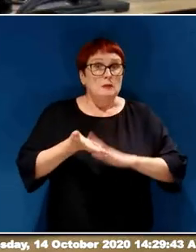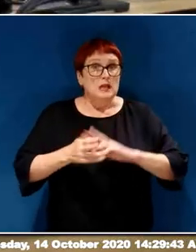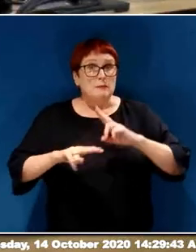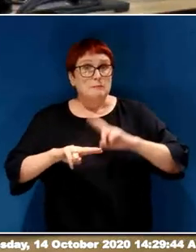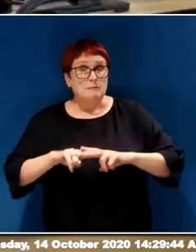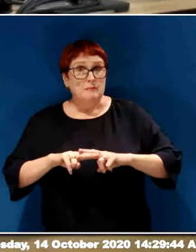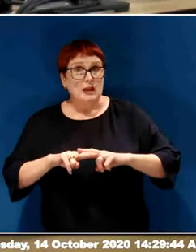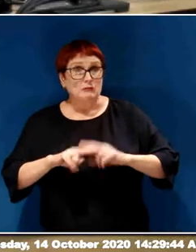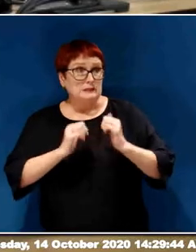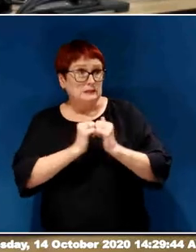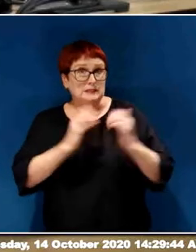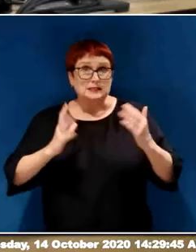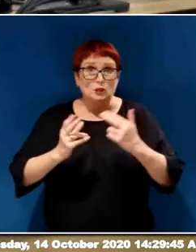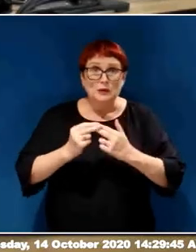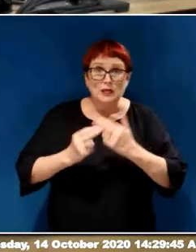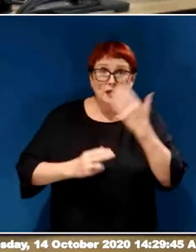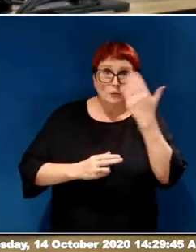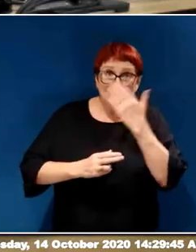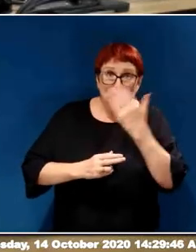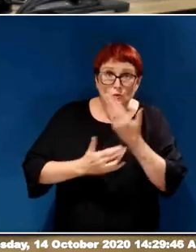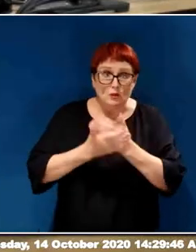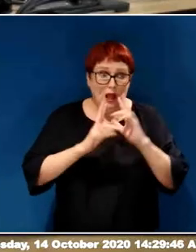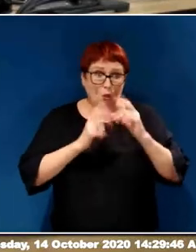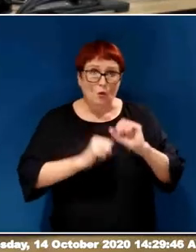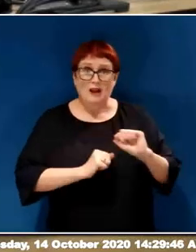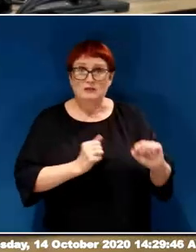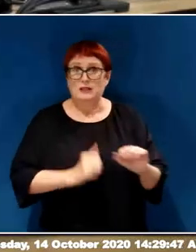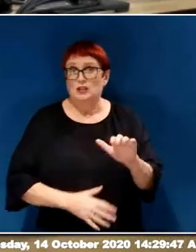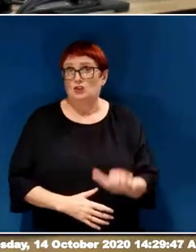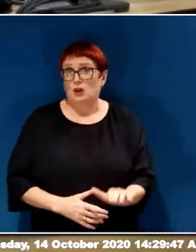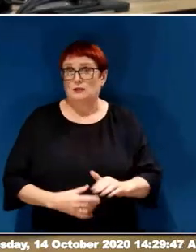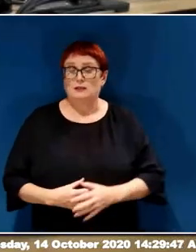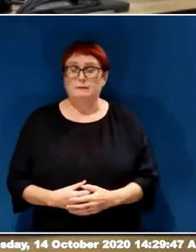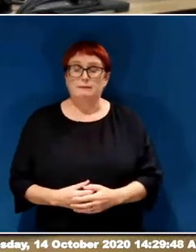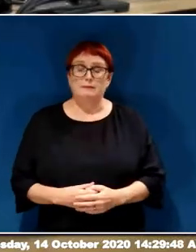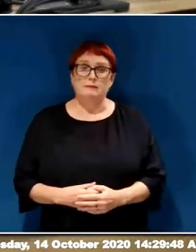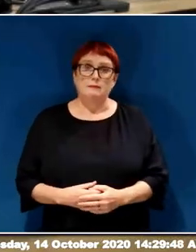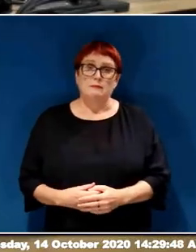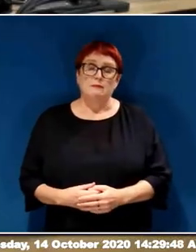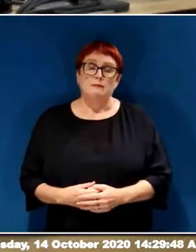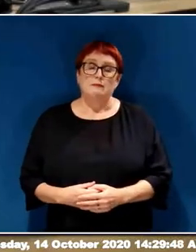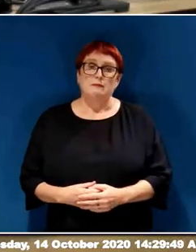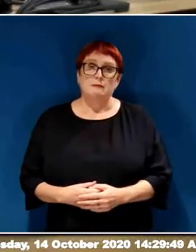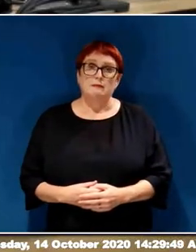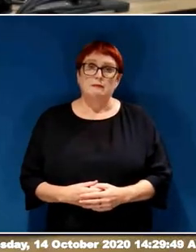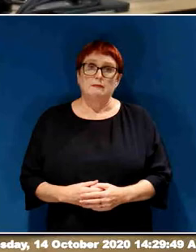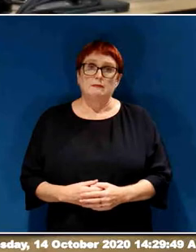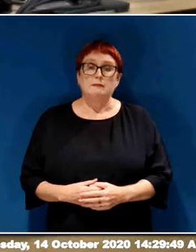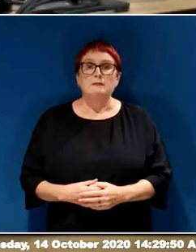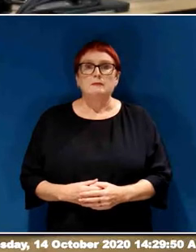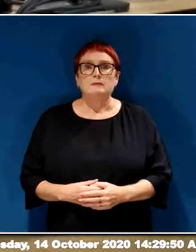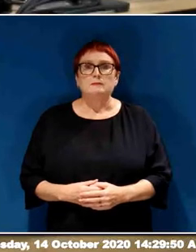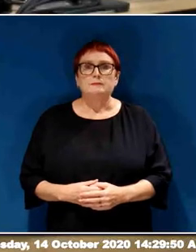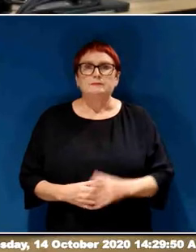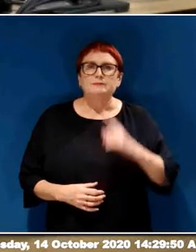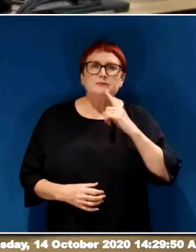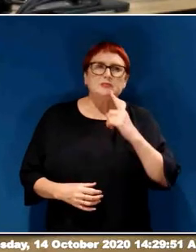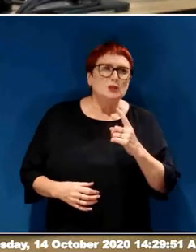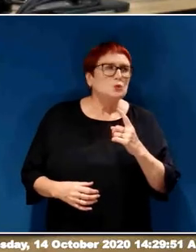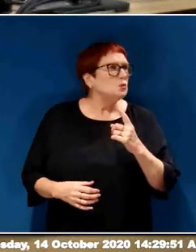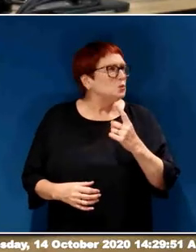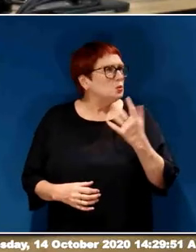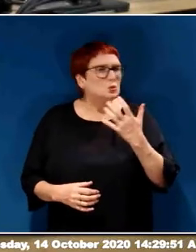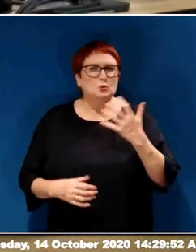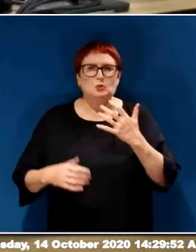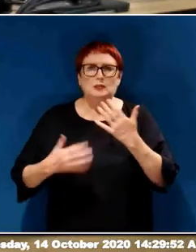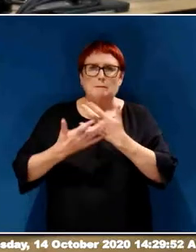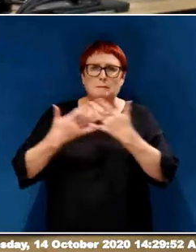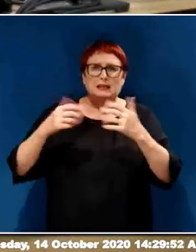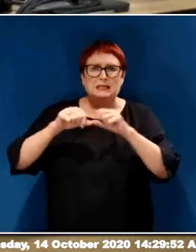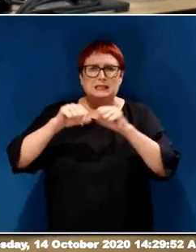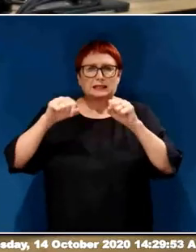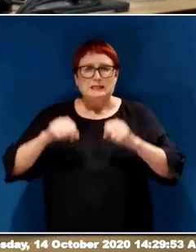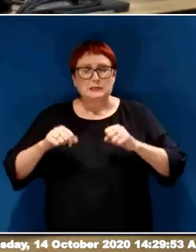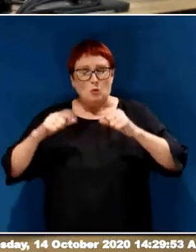And you speak about the complexity and the lack of accountability, inaccessible